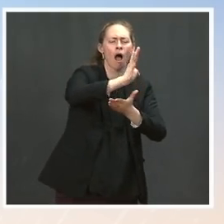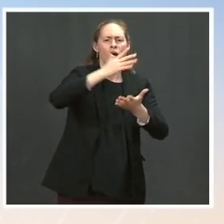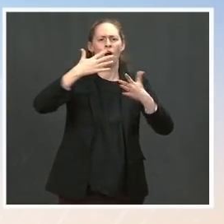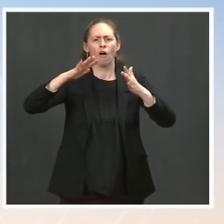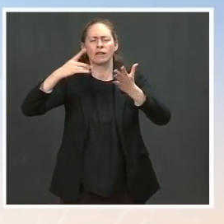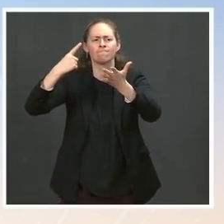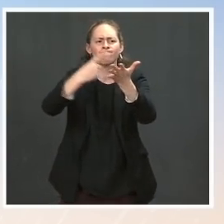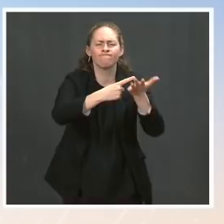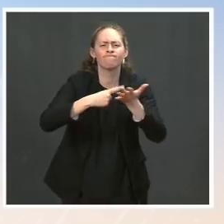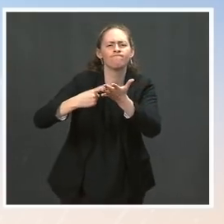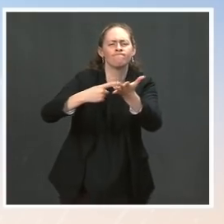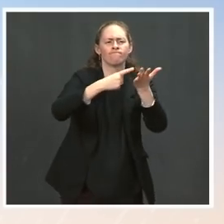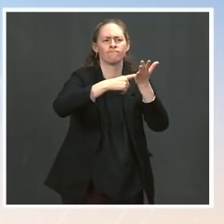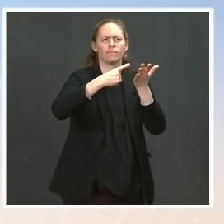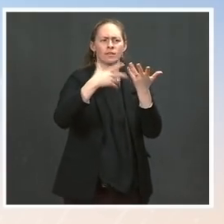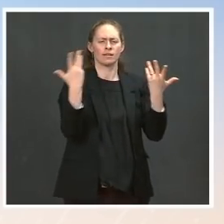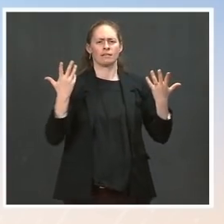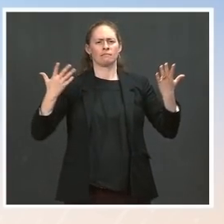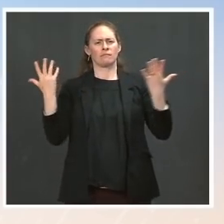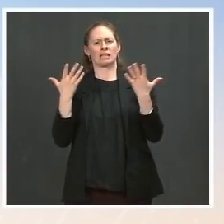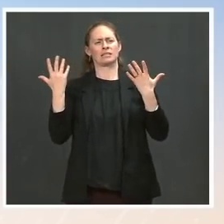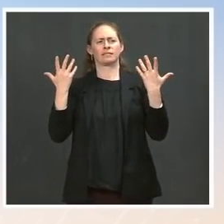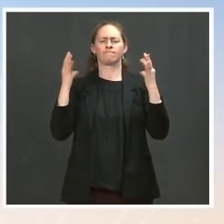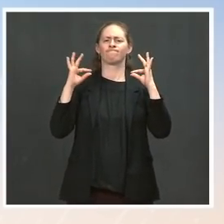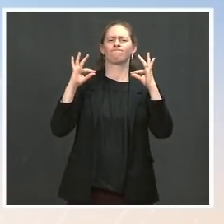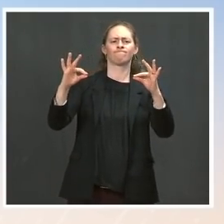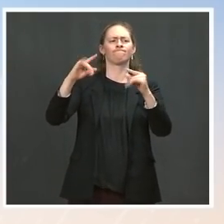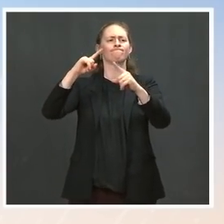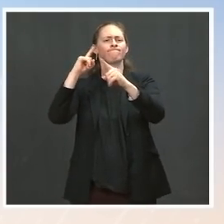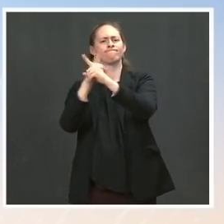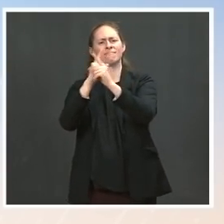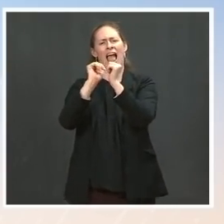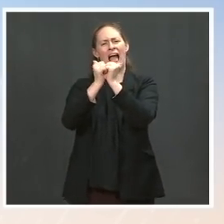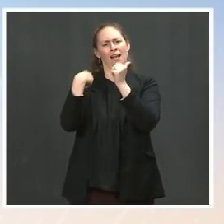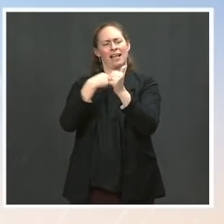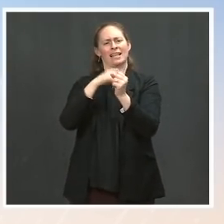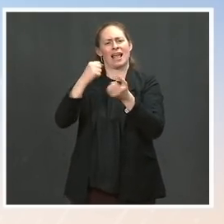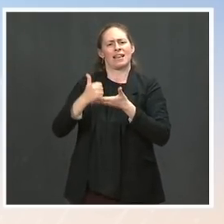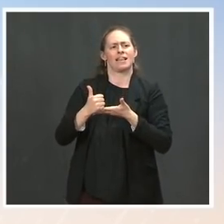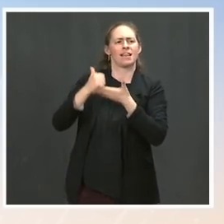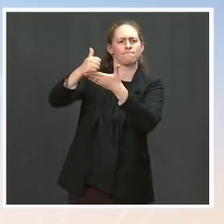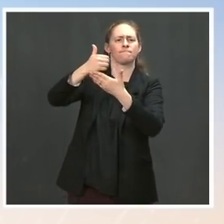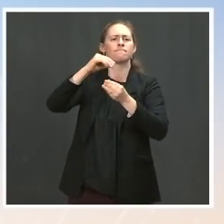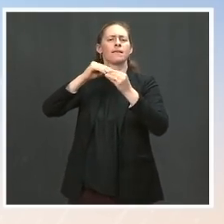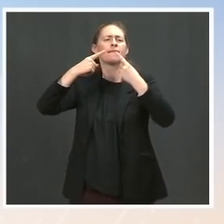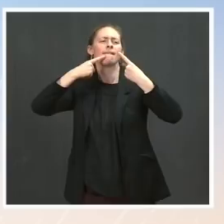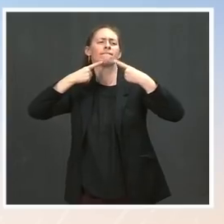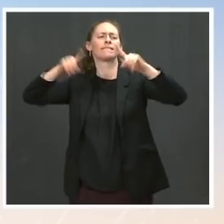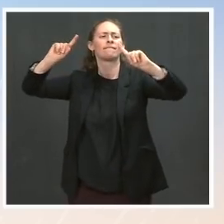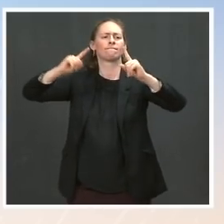about what would be most effective moving forward. And as Dr. Rice conveyed -- or I think the statement we put out,